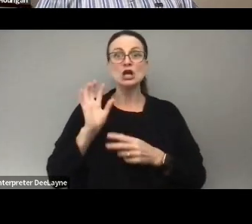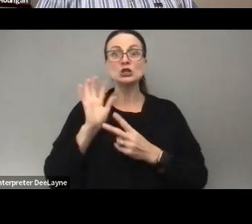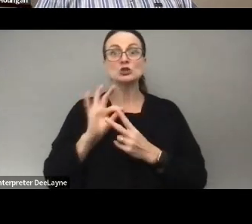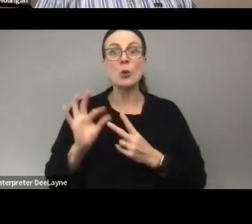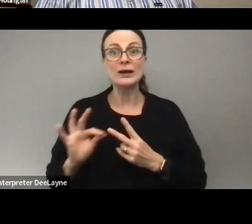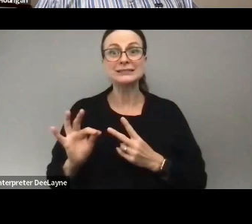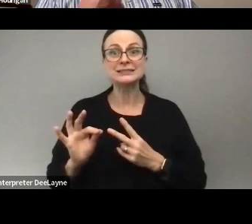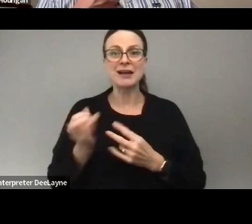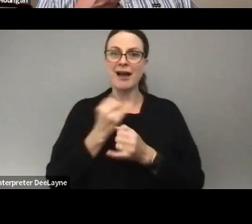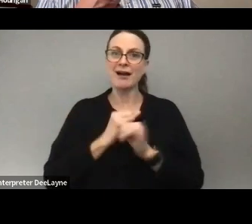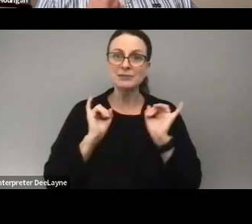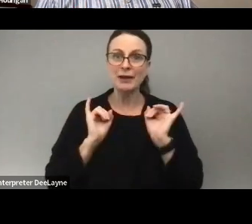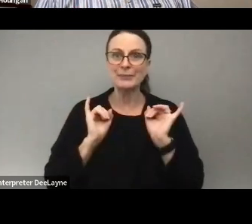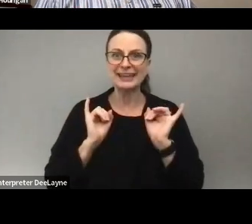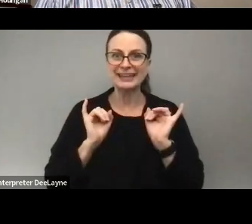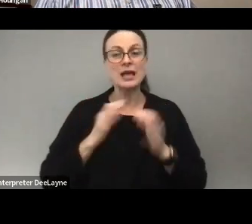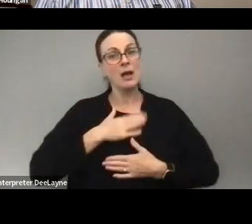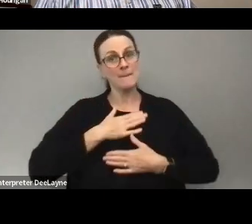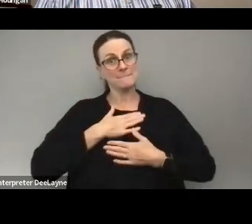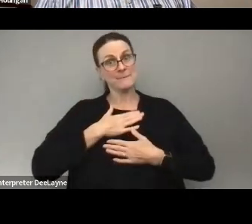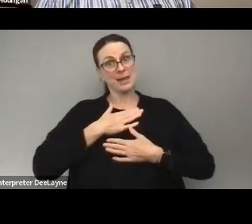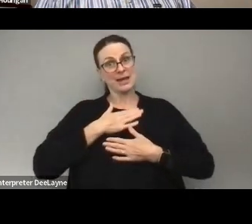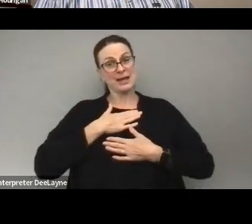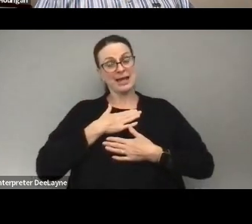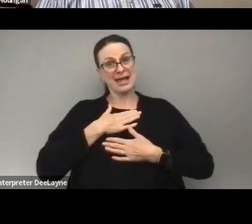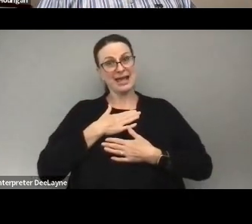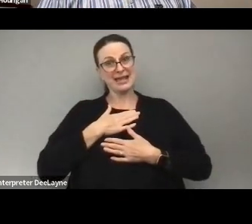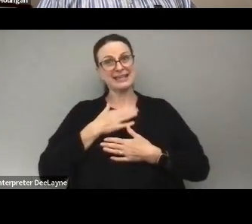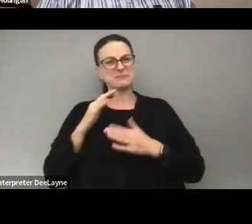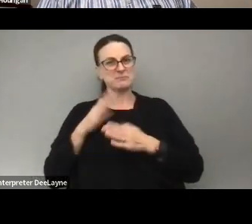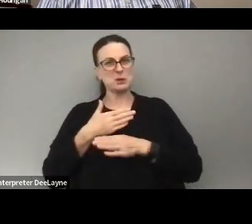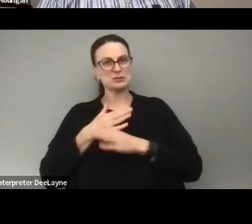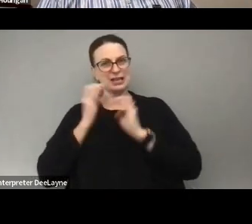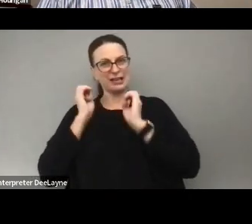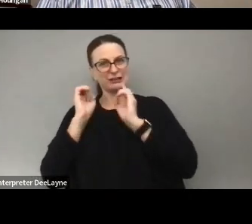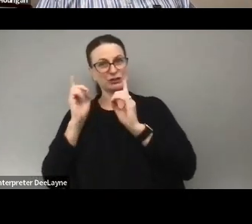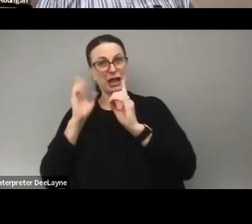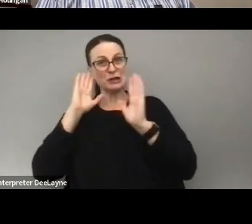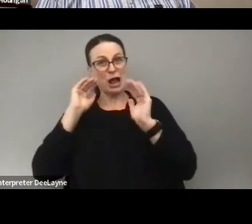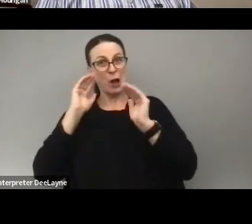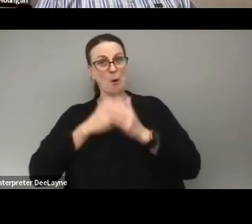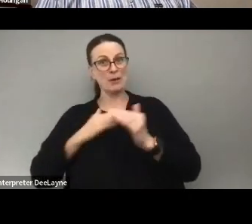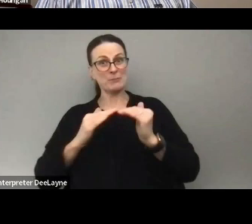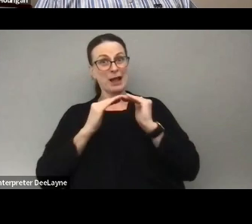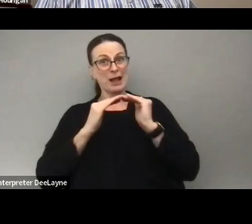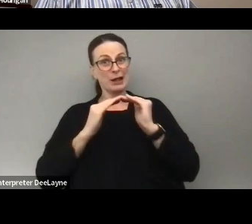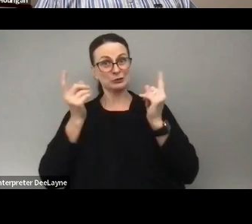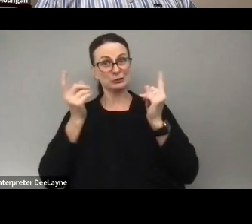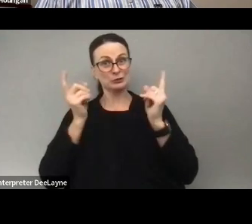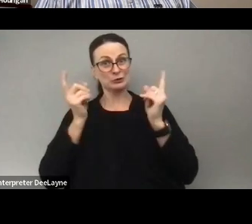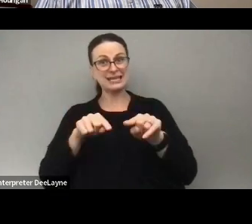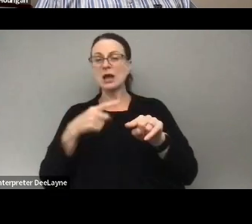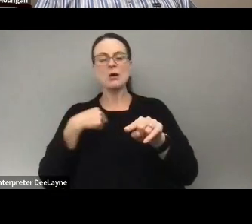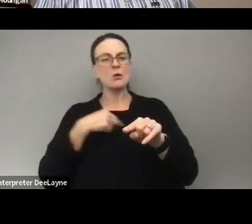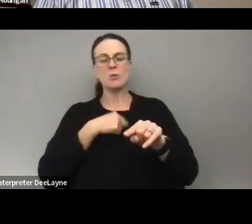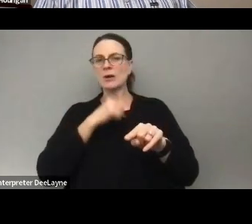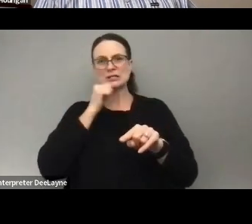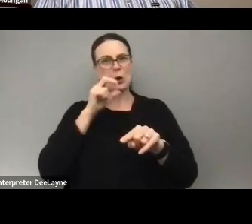I know in my profession, music education, and I'm hoping that my colleagues that are here agree we don't do this very well.